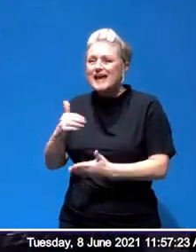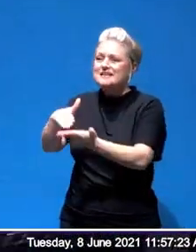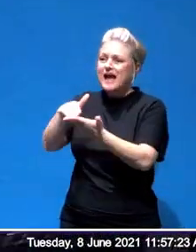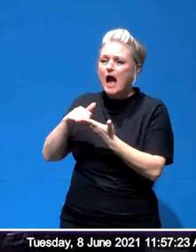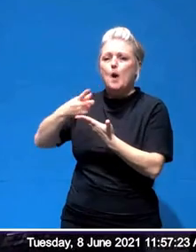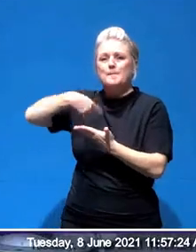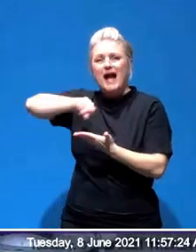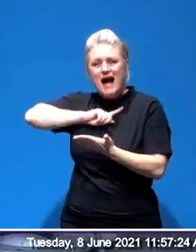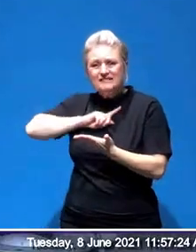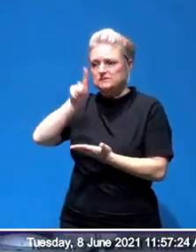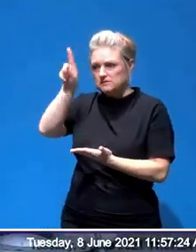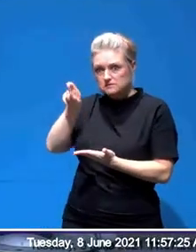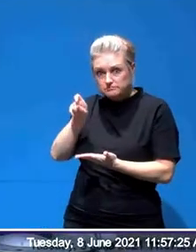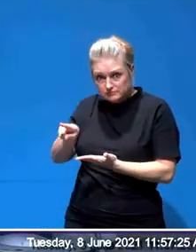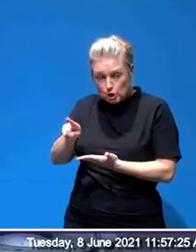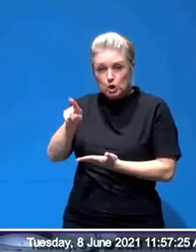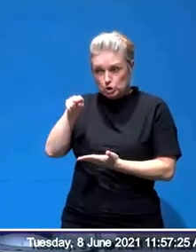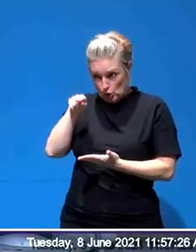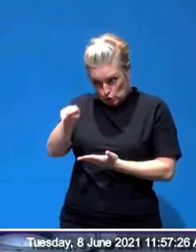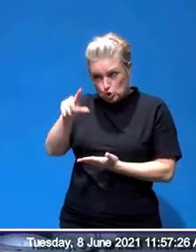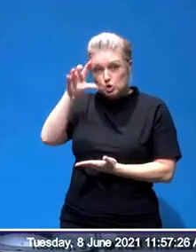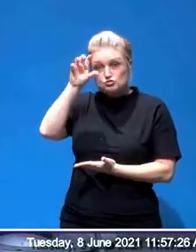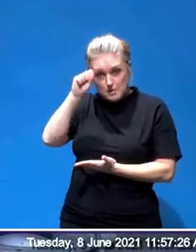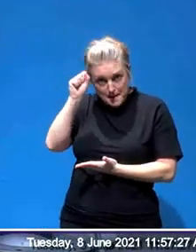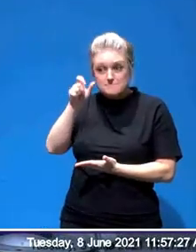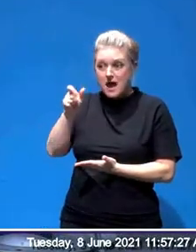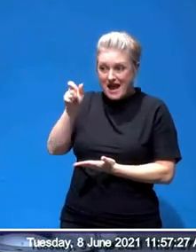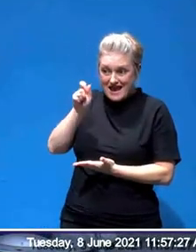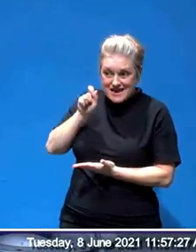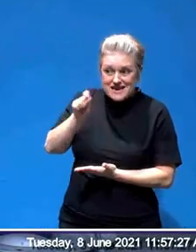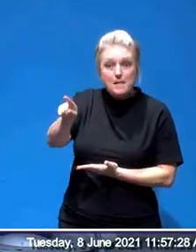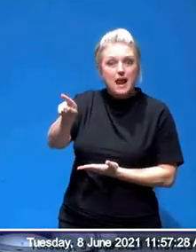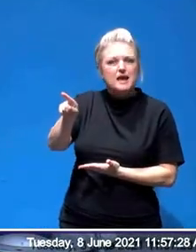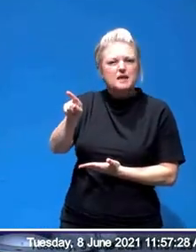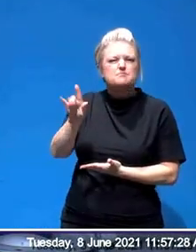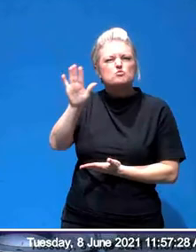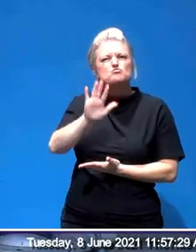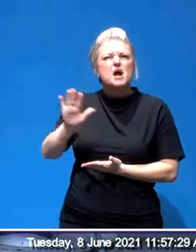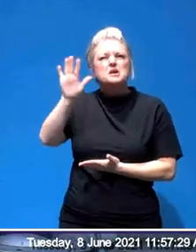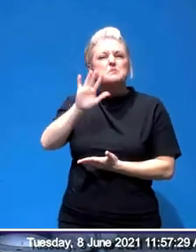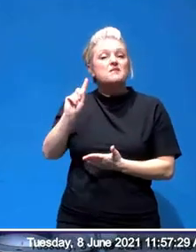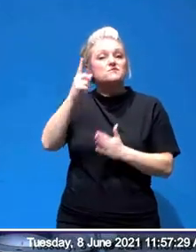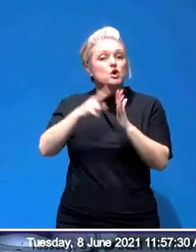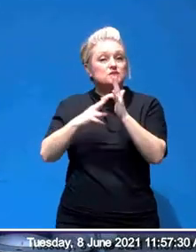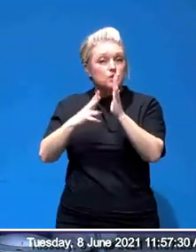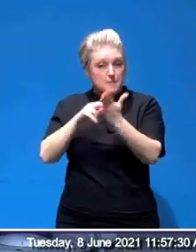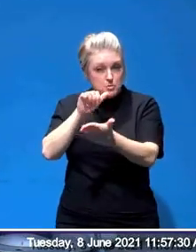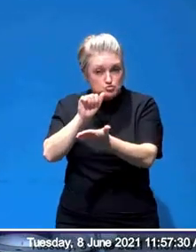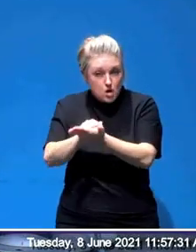You remember sending that email to Mr Hoffman by around 1 November 2019; is that right?